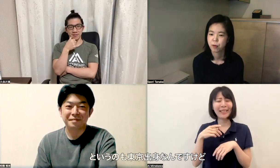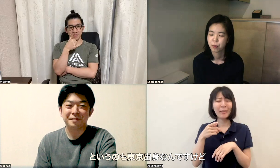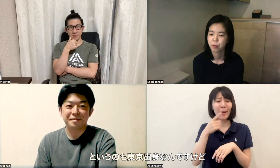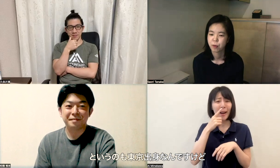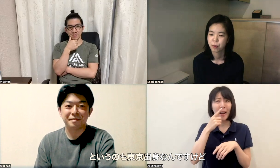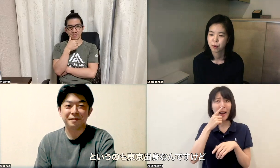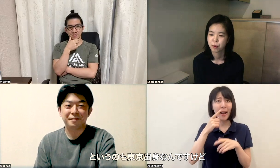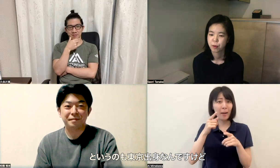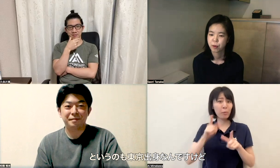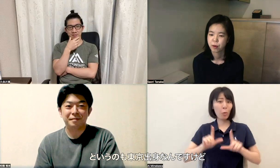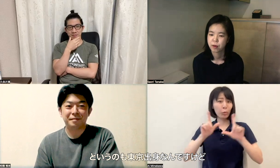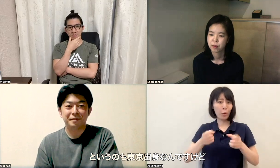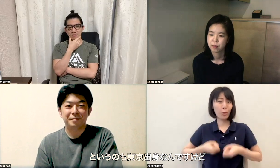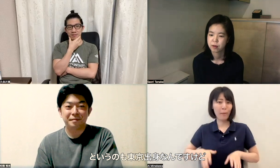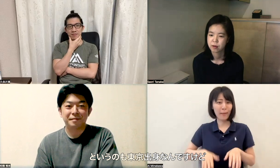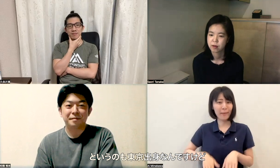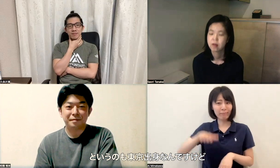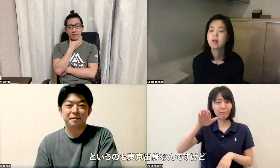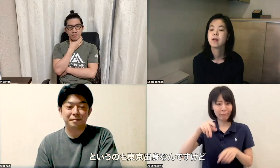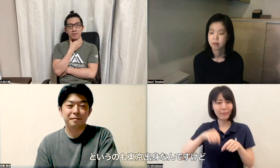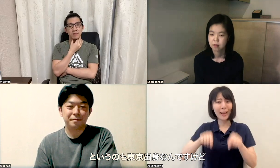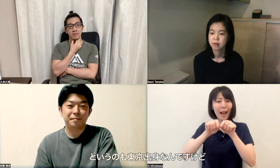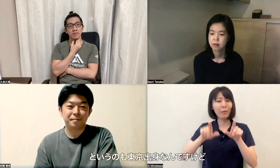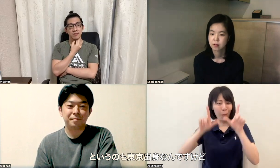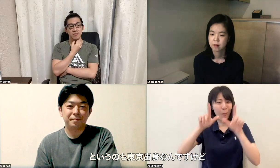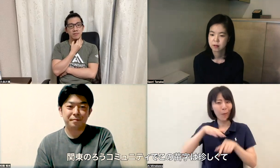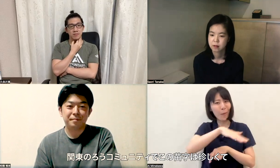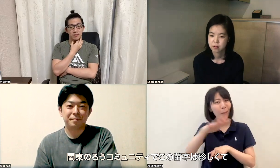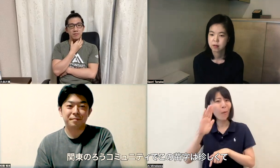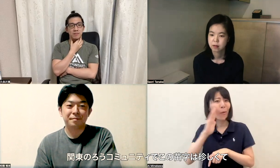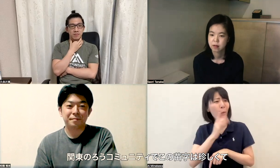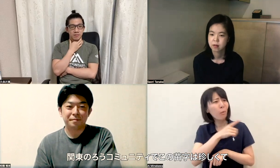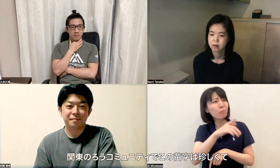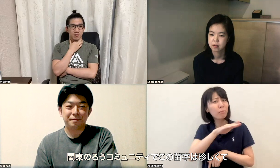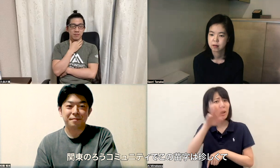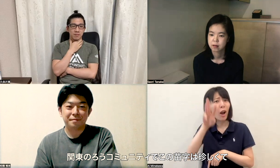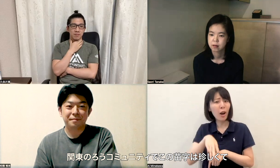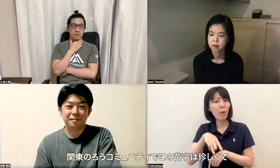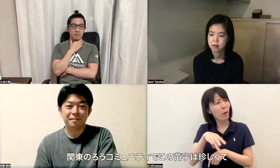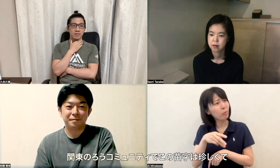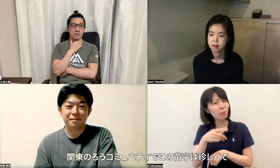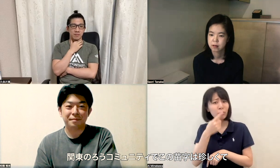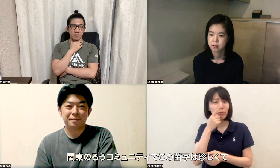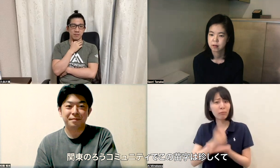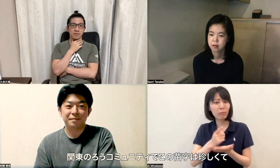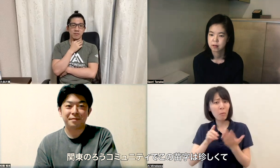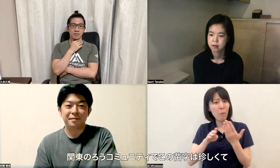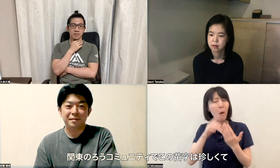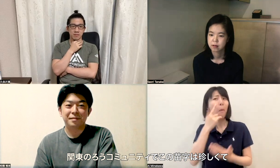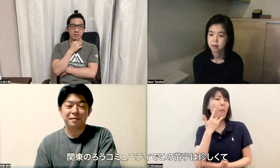I'm from Tokyo. Minakawa is rare in the Kanto deaf community.